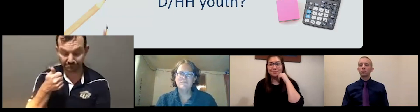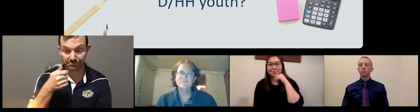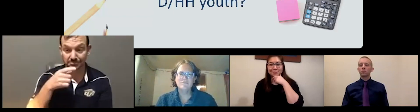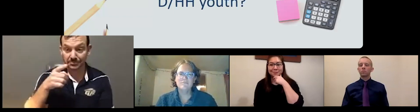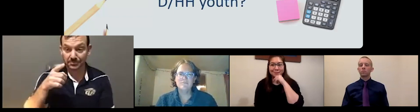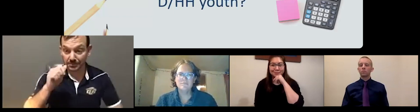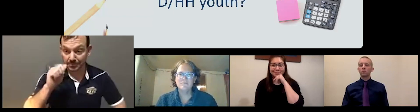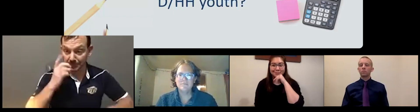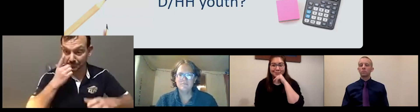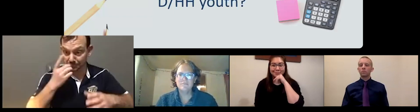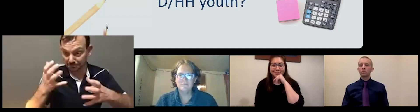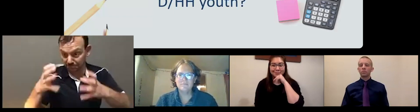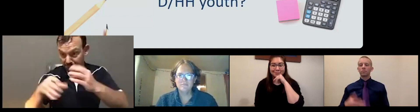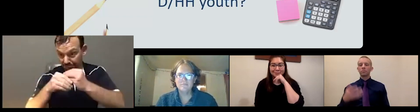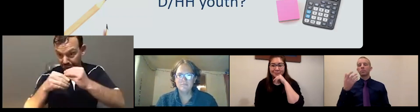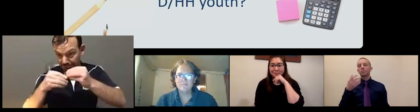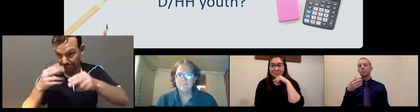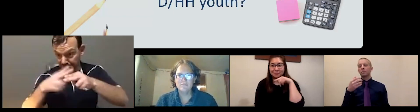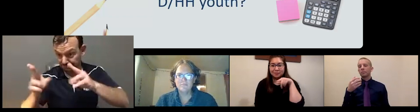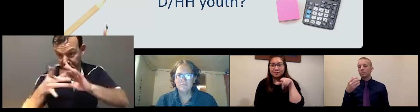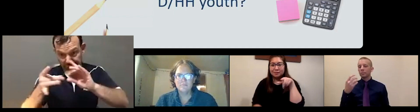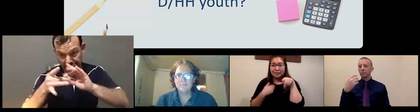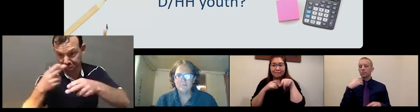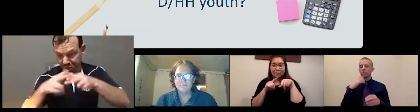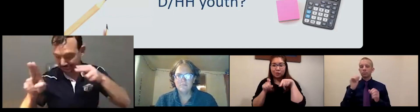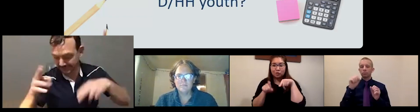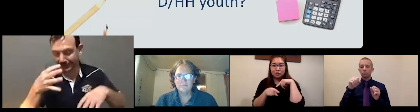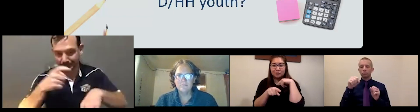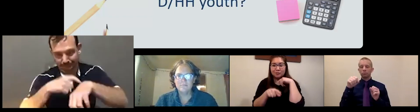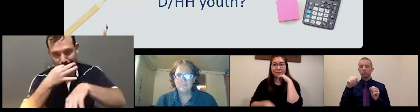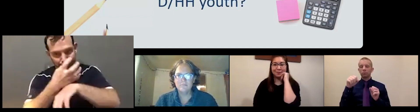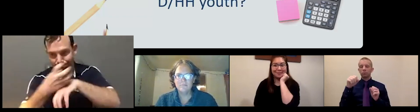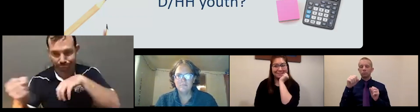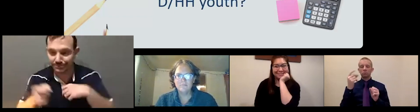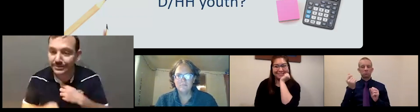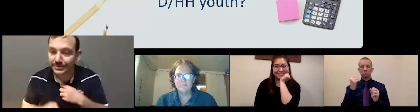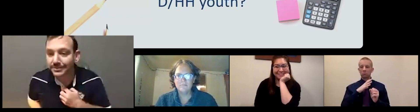Andrew, do you want to add a brief comment? We’re almost out of time.